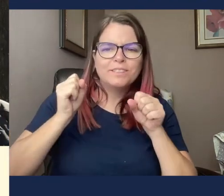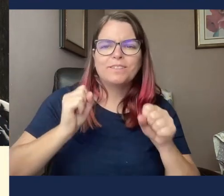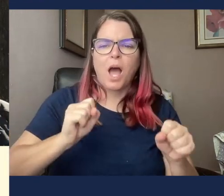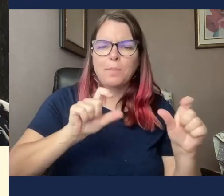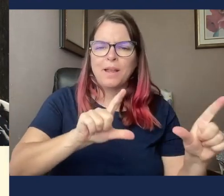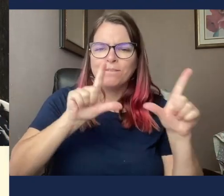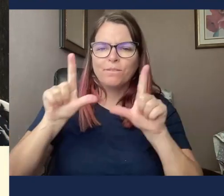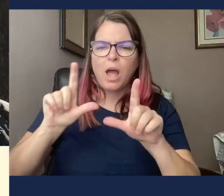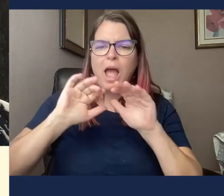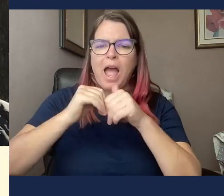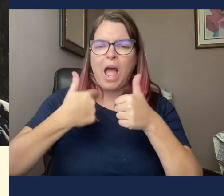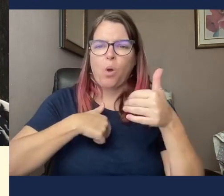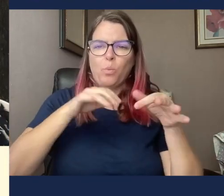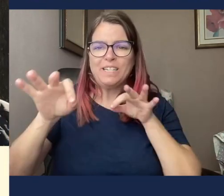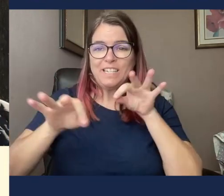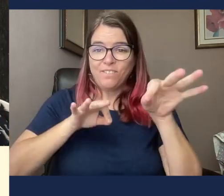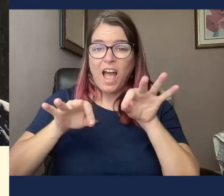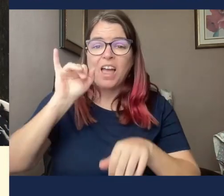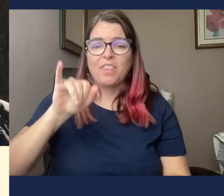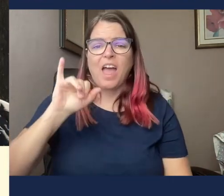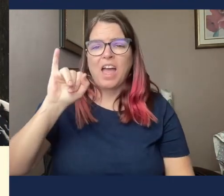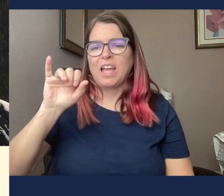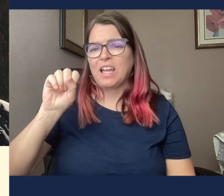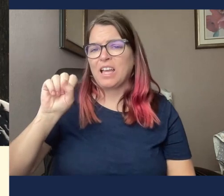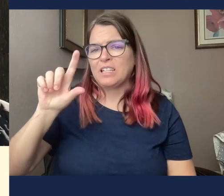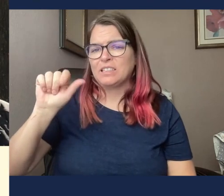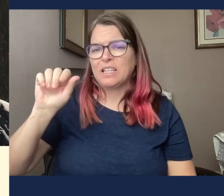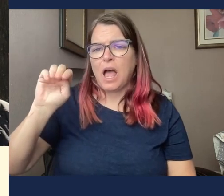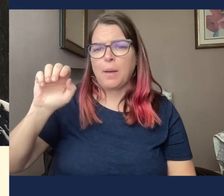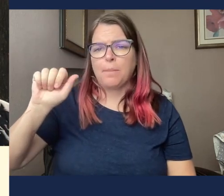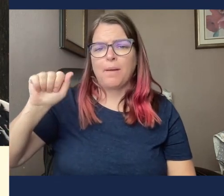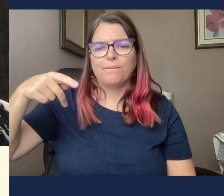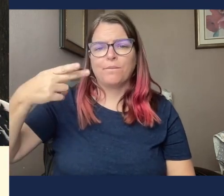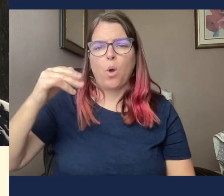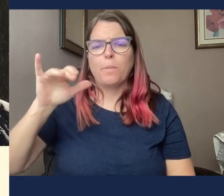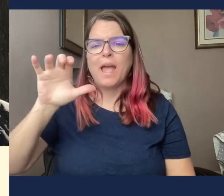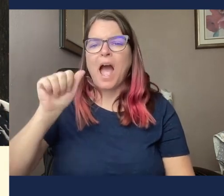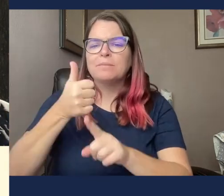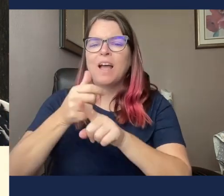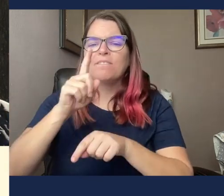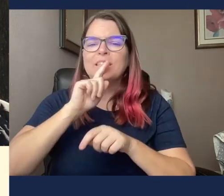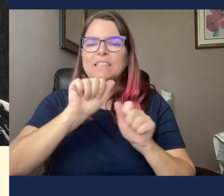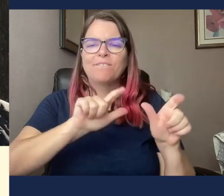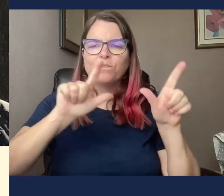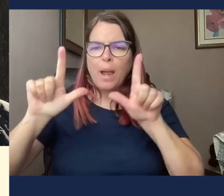you see there on the slide. Family and community, life,